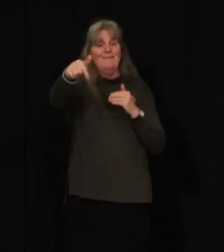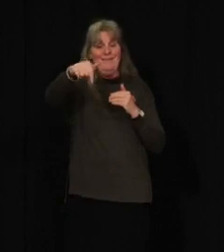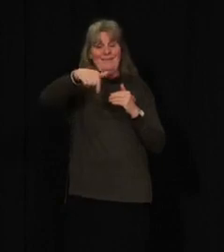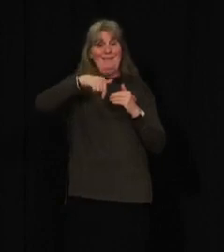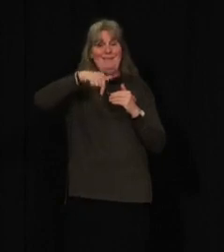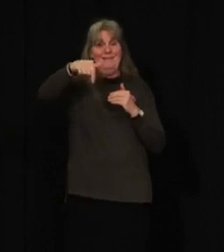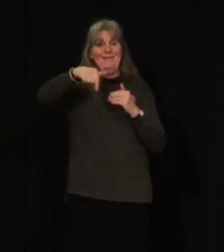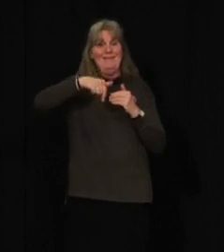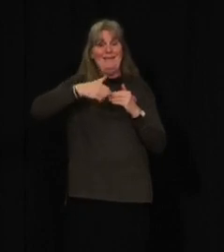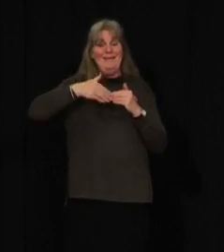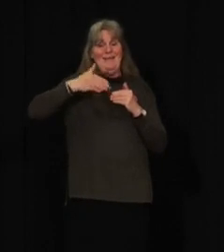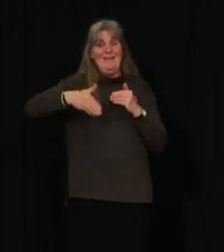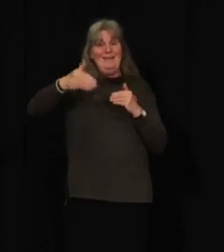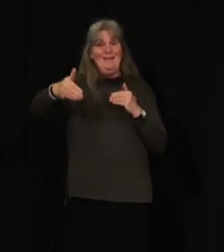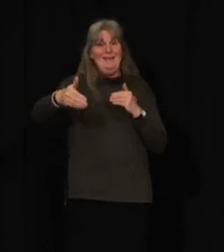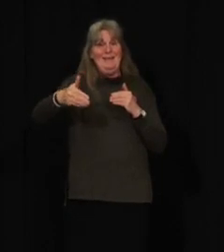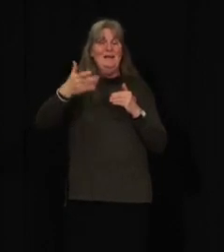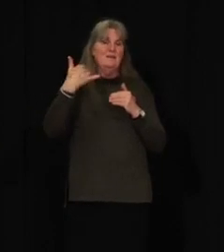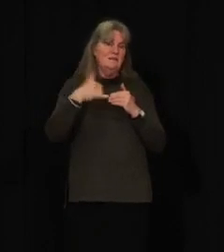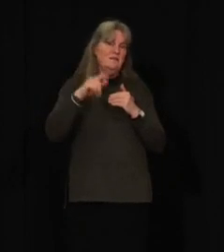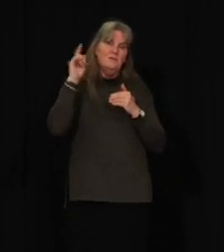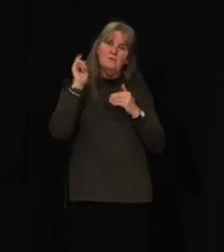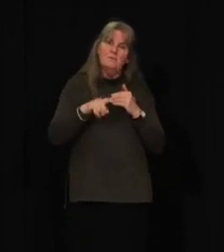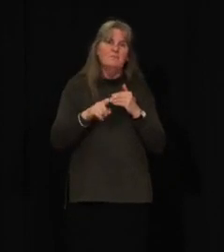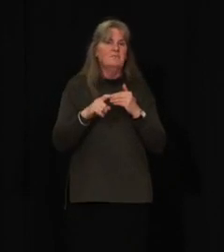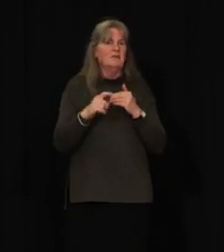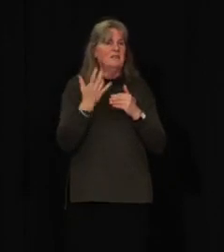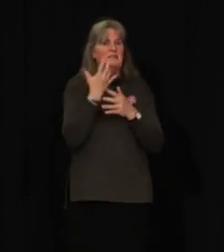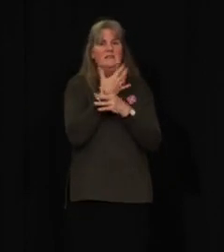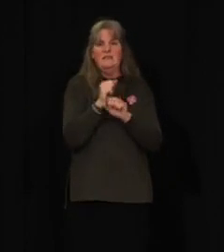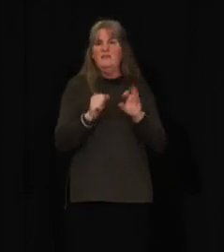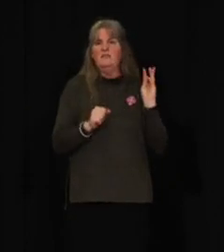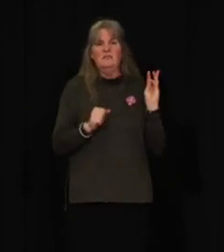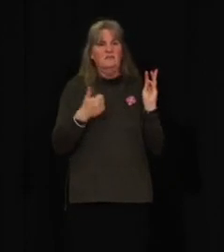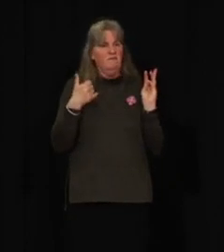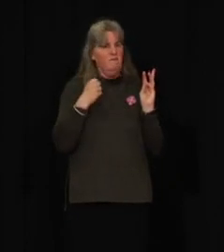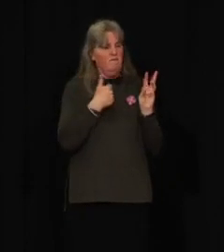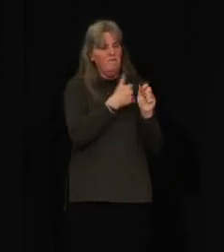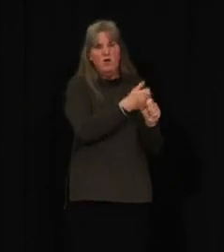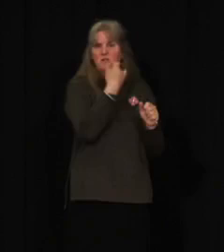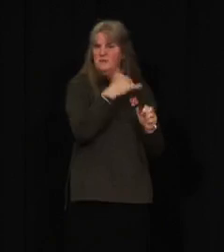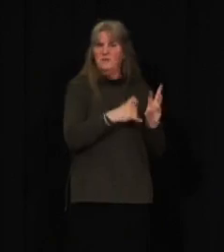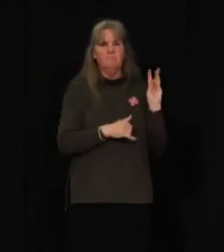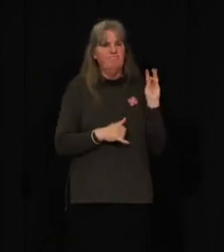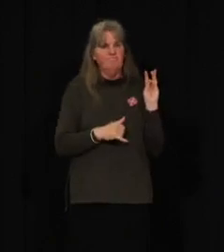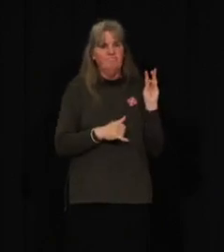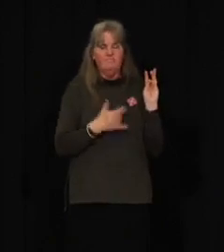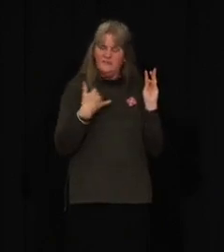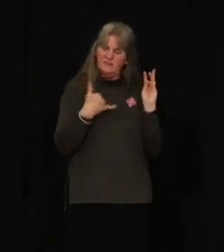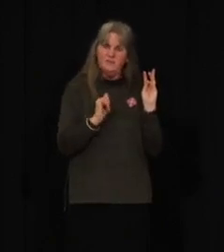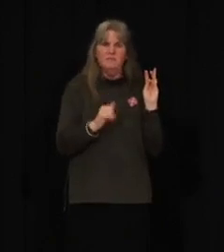The whole next phases rest on maintaining the Safe Six.